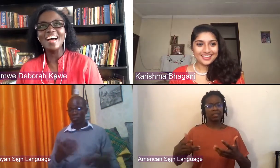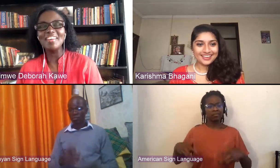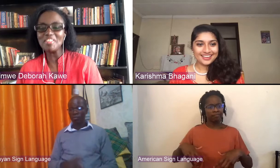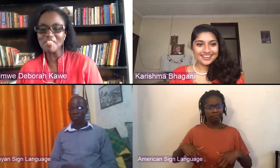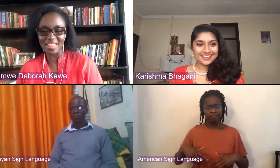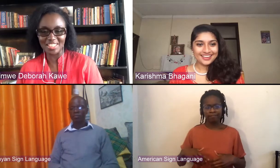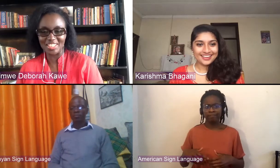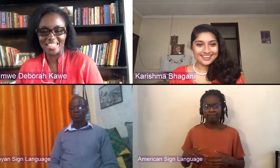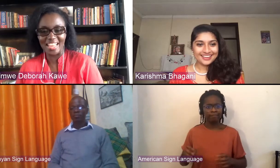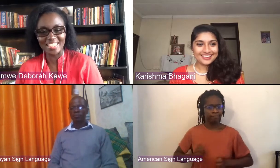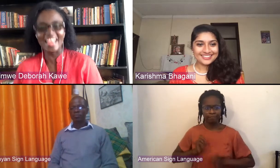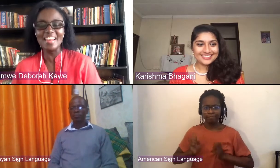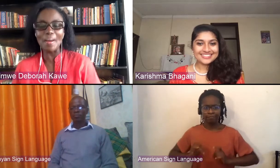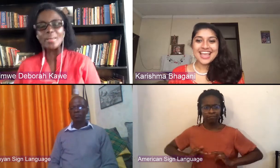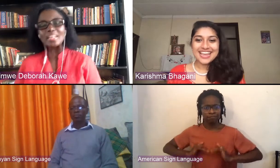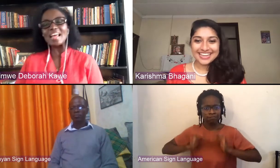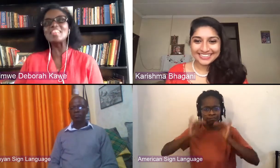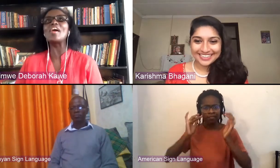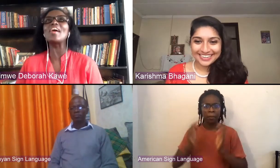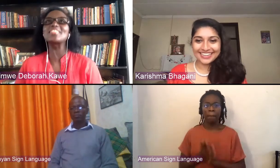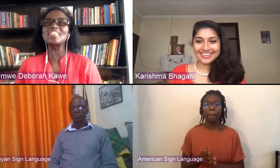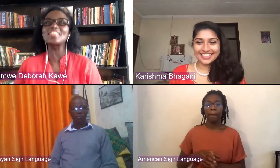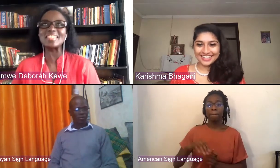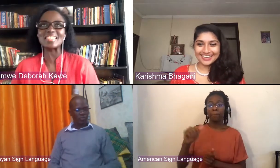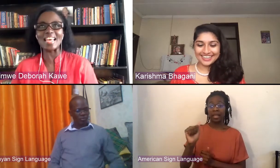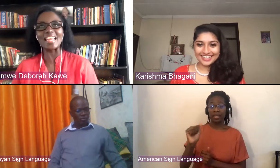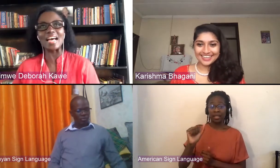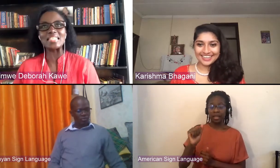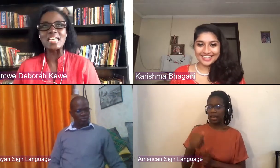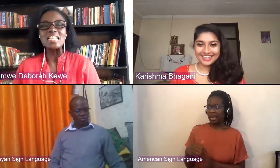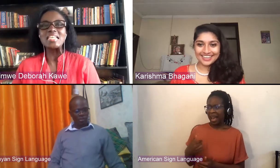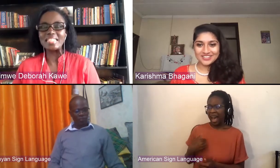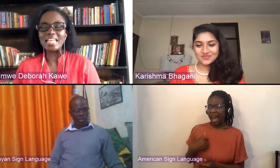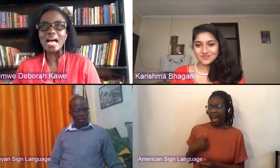I do not know whether I should say , no I was gonna say that it does.